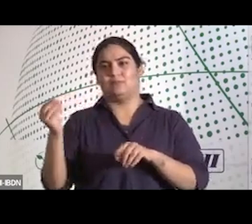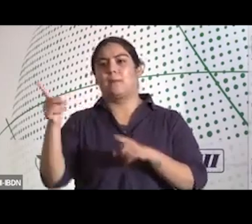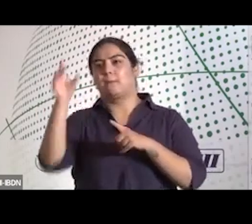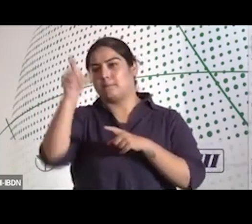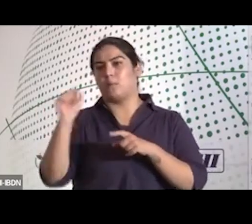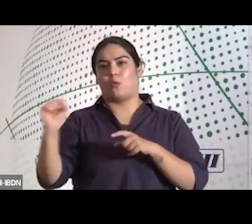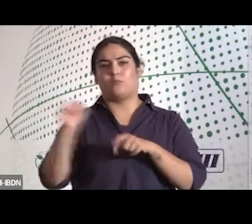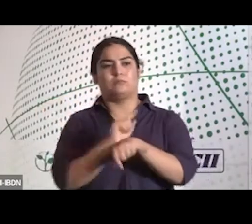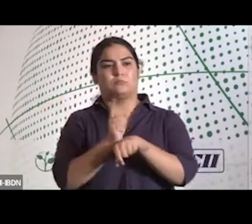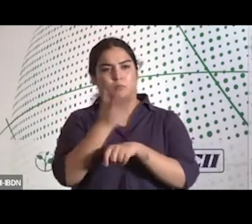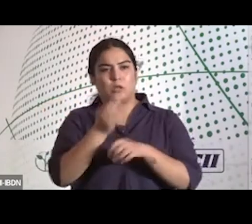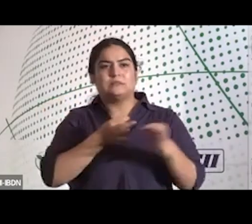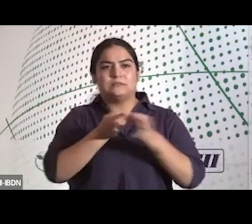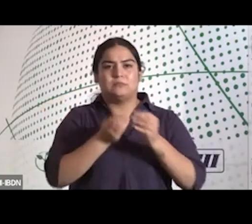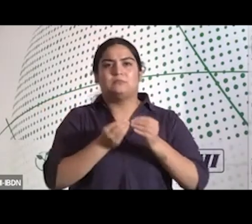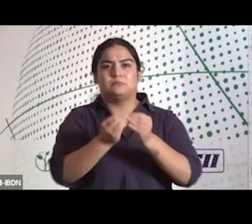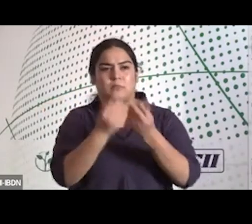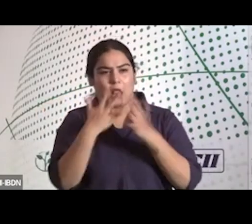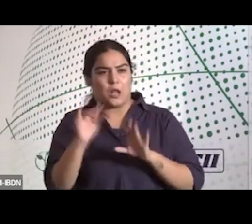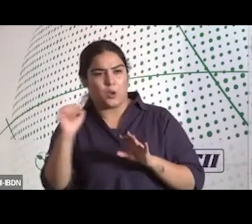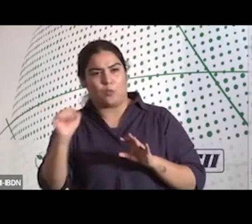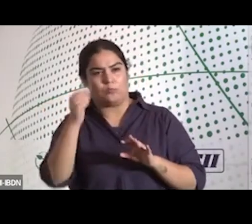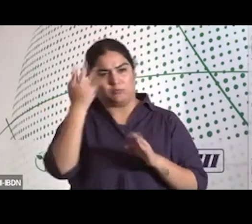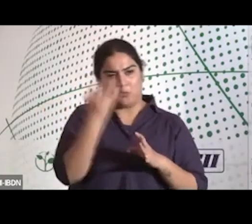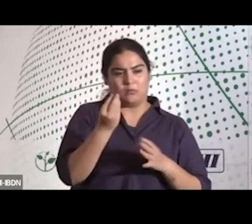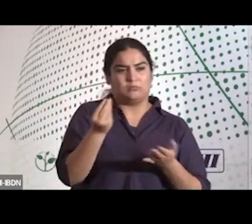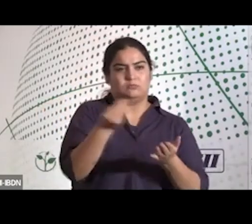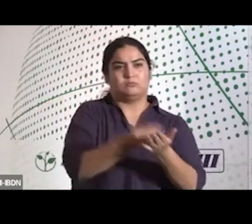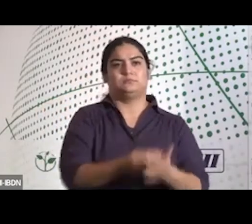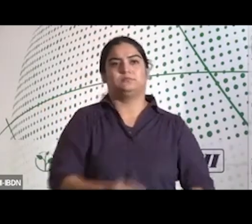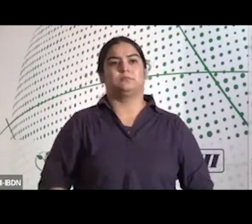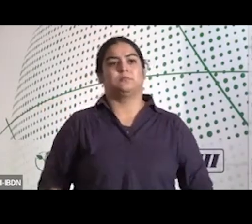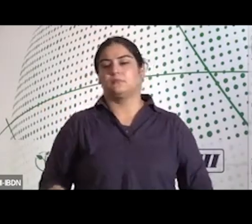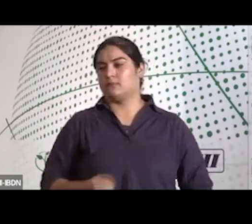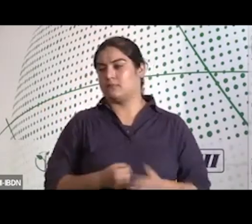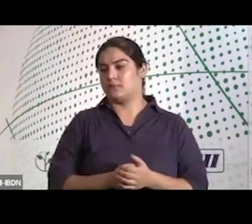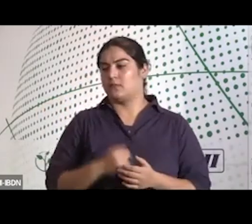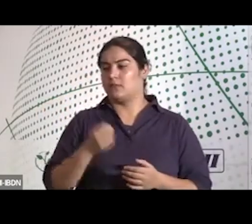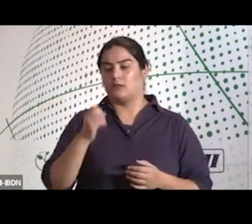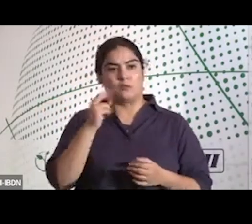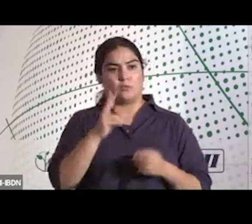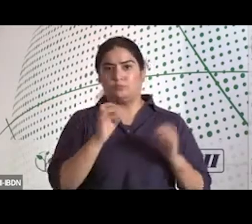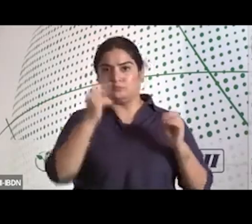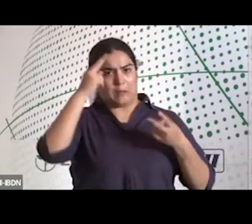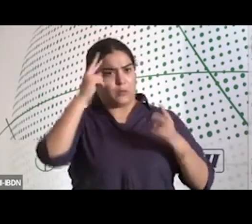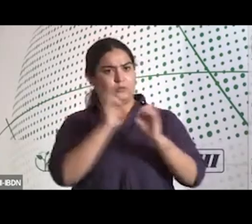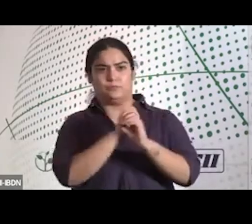Anyone has to say anything, otherwise I'll wrap it up. Any questions?